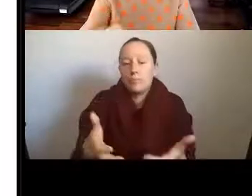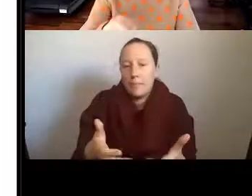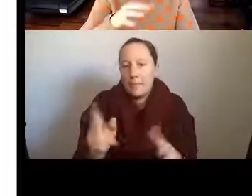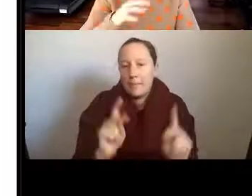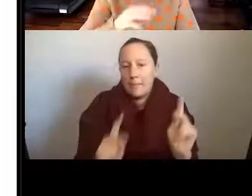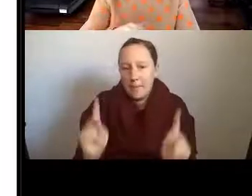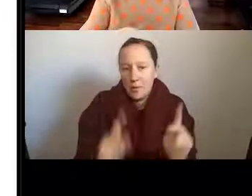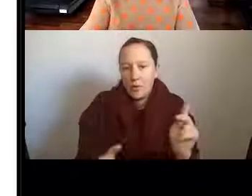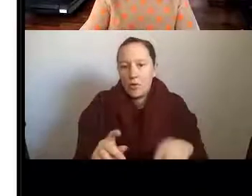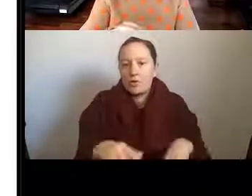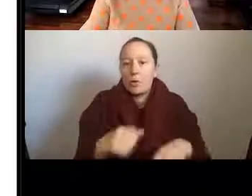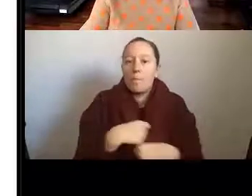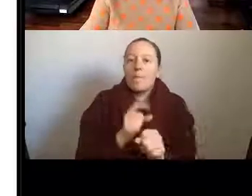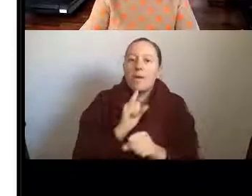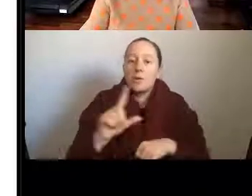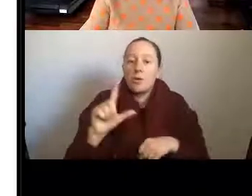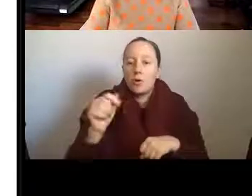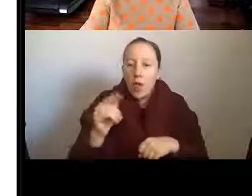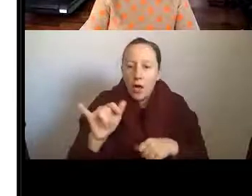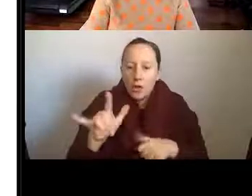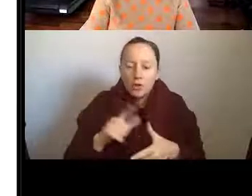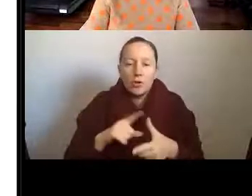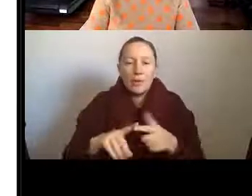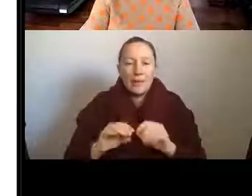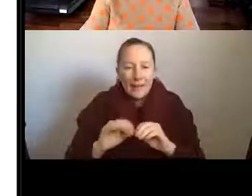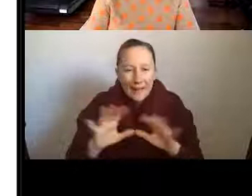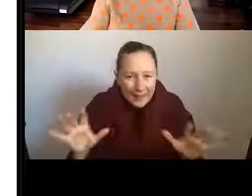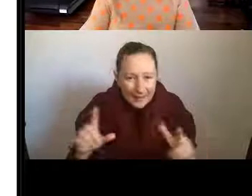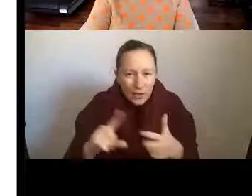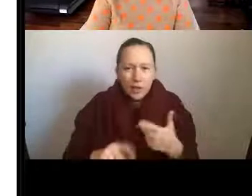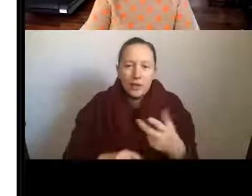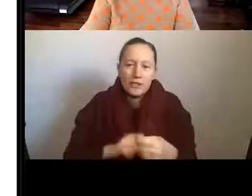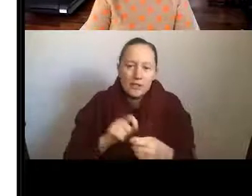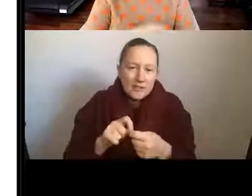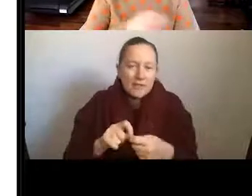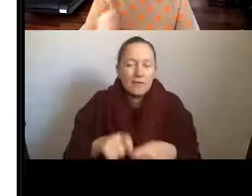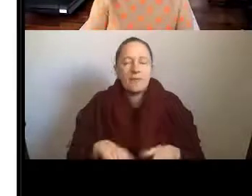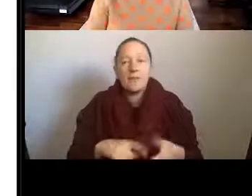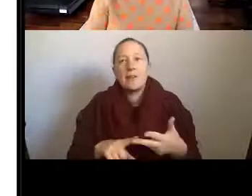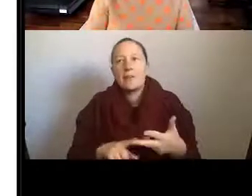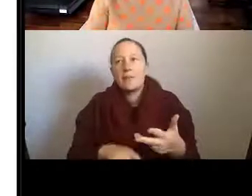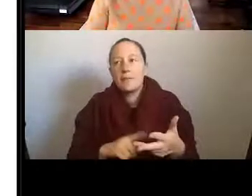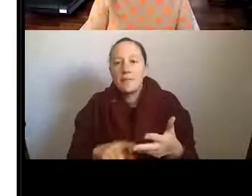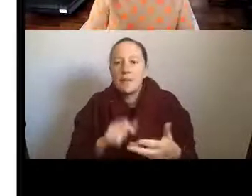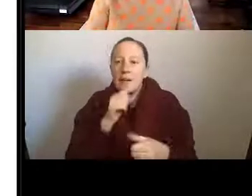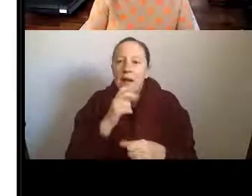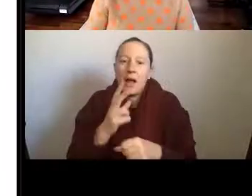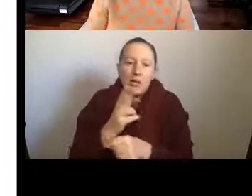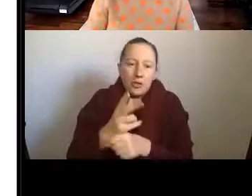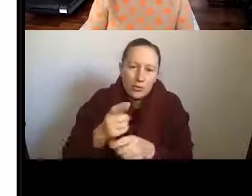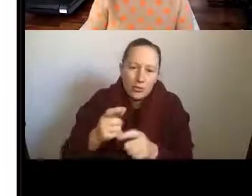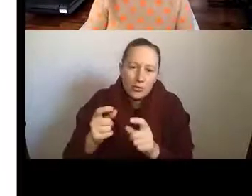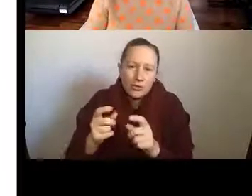Be clear and concise in your writing. Make sure you're not using jargon that they might not understand.